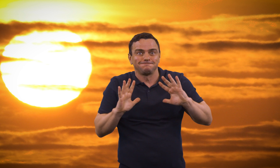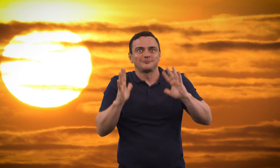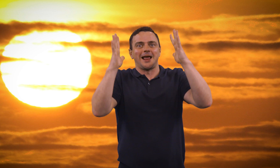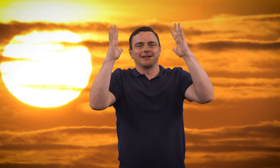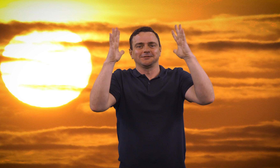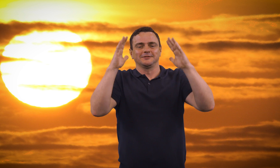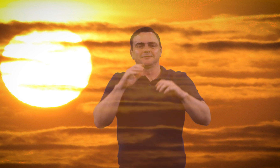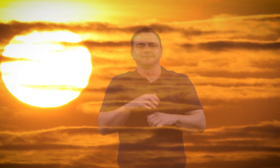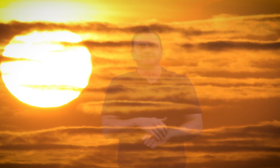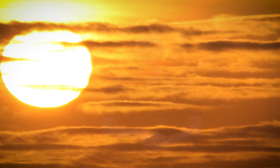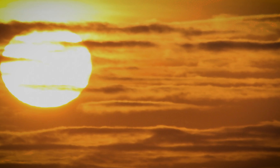takes a little bit of time to reach us.